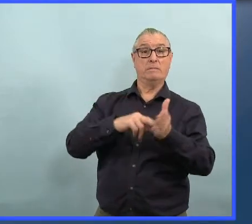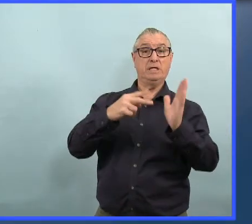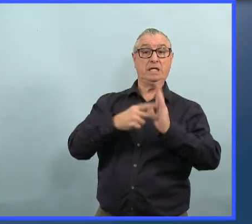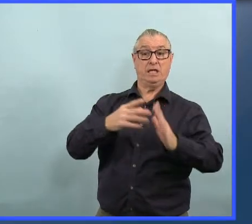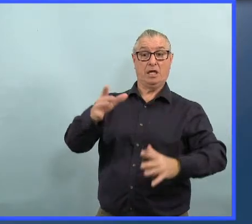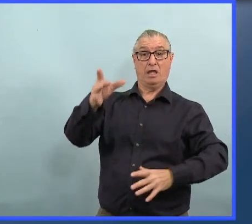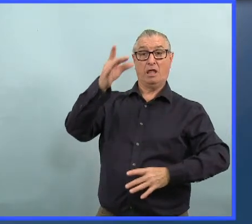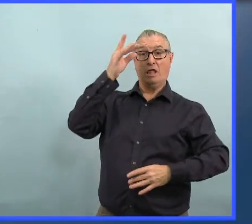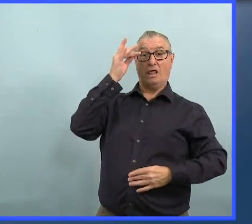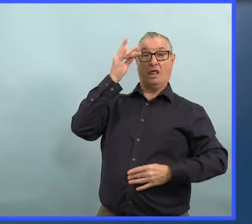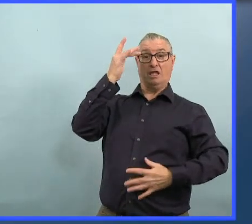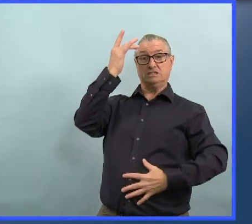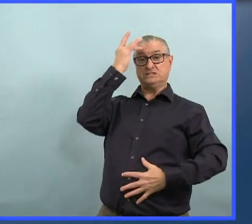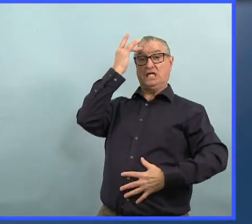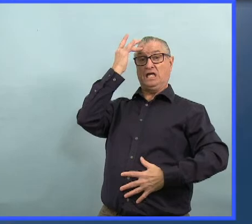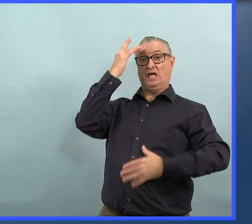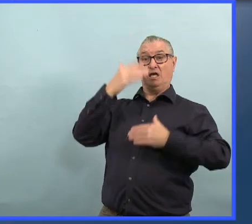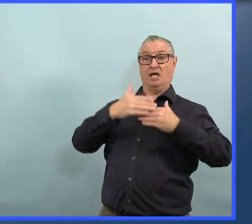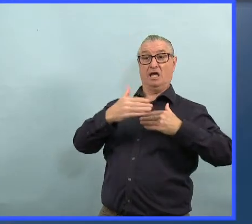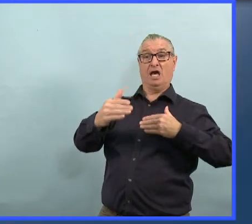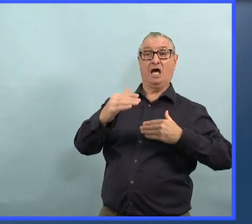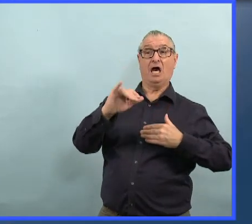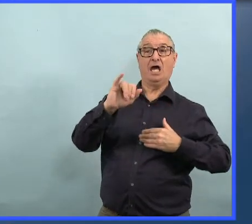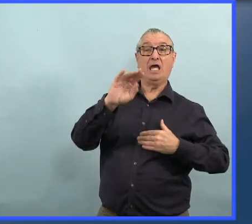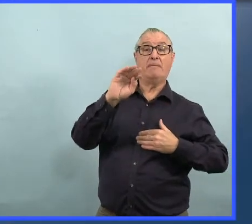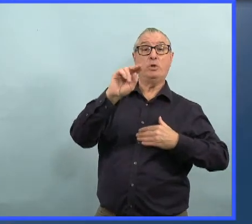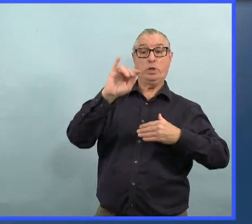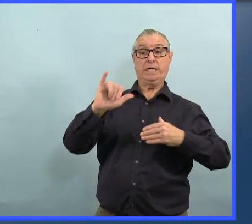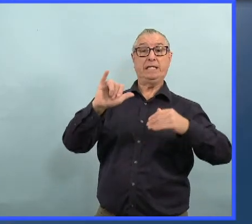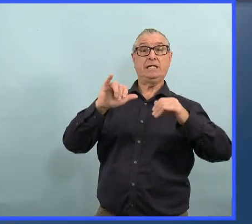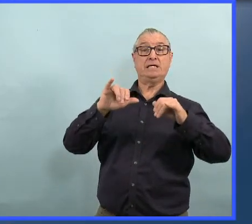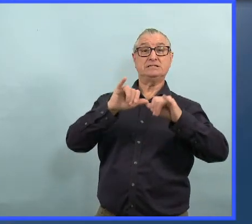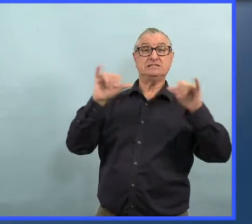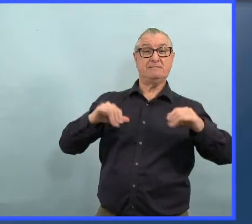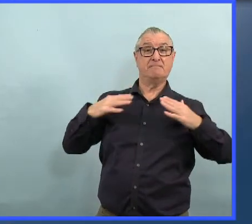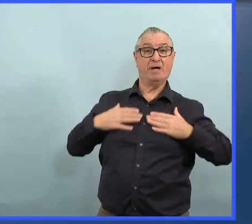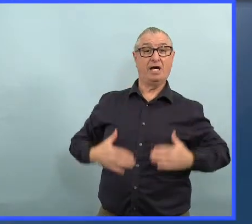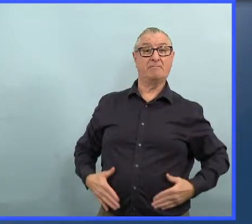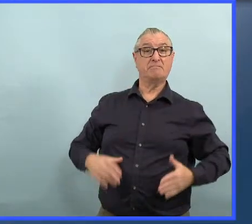maybe thinking if you test positive you can maybe get back to normal somewhat um